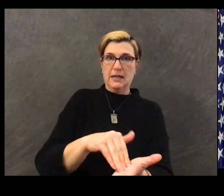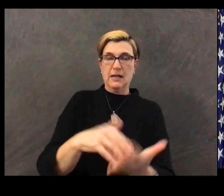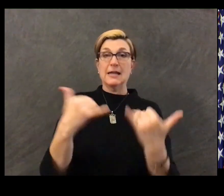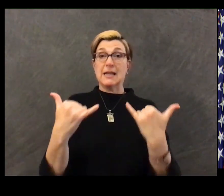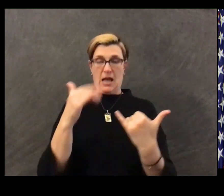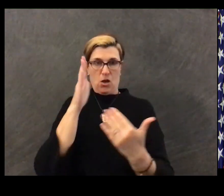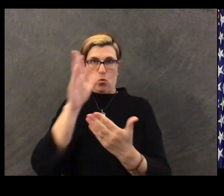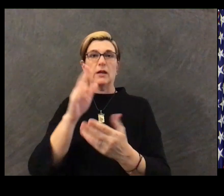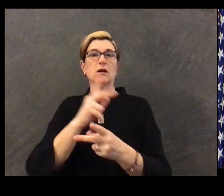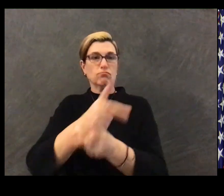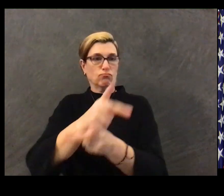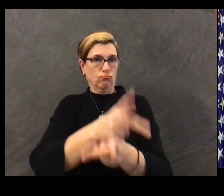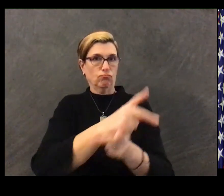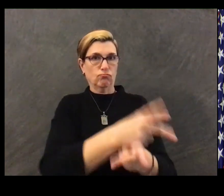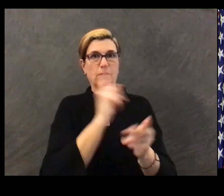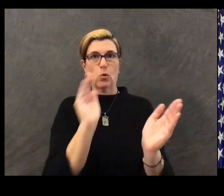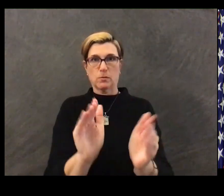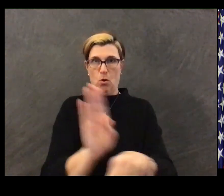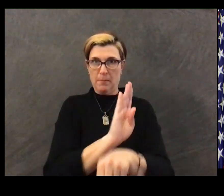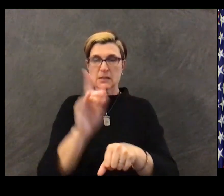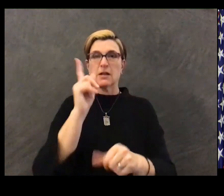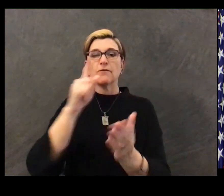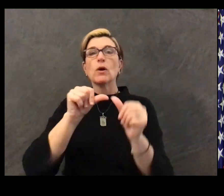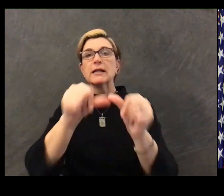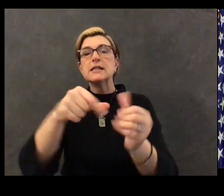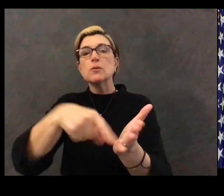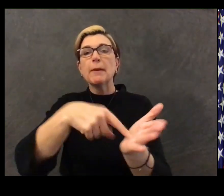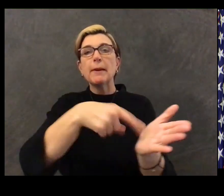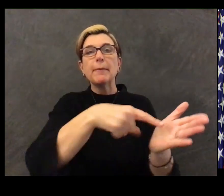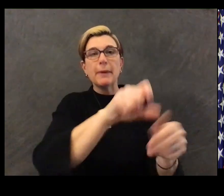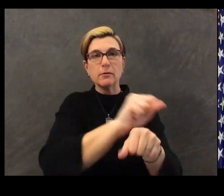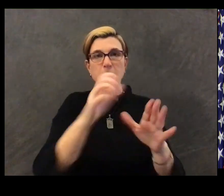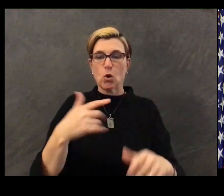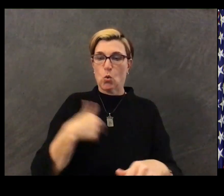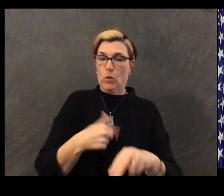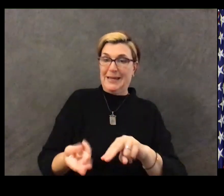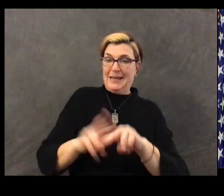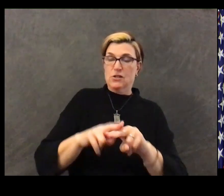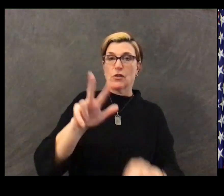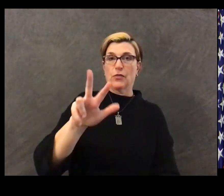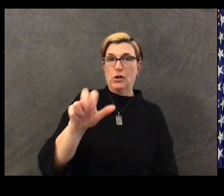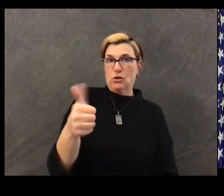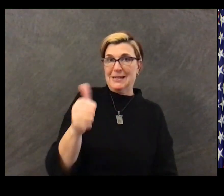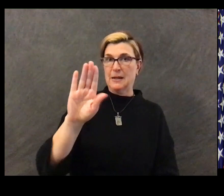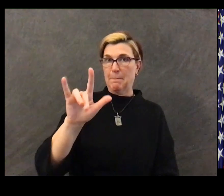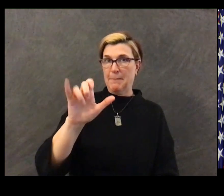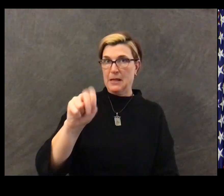paycheck we just increased it by three hundred and ten billion dollars I urge